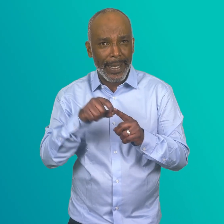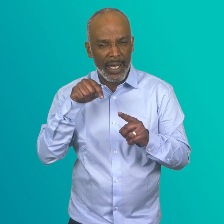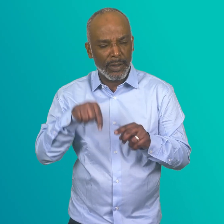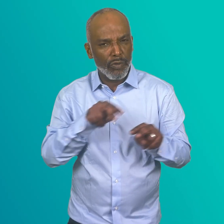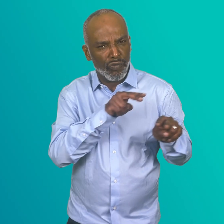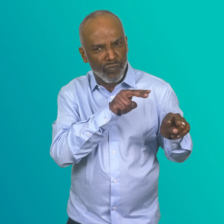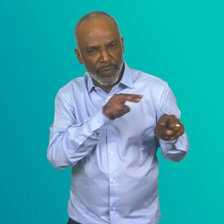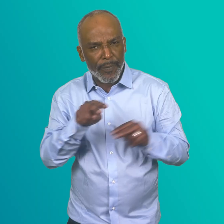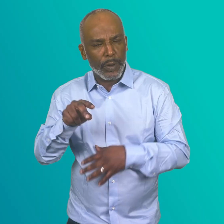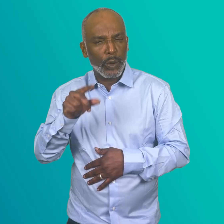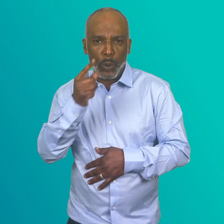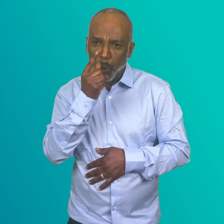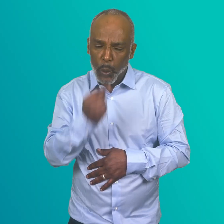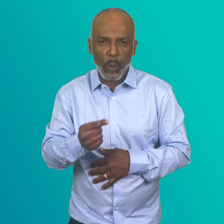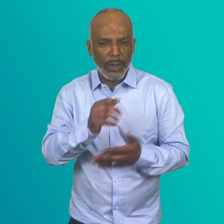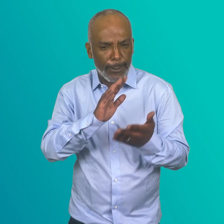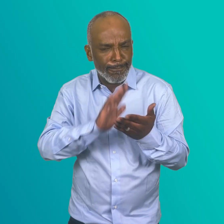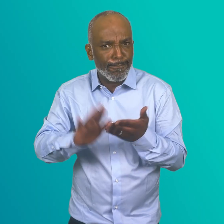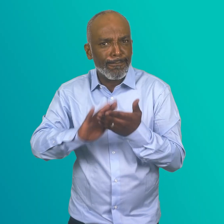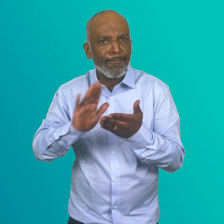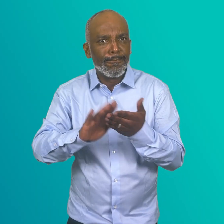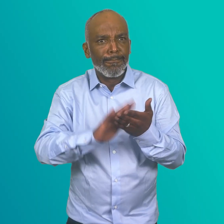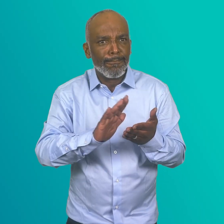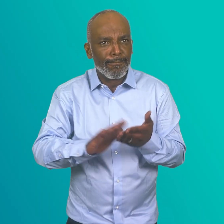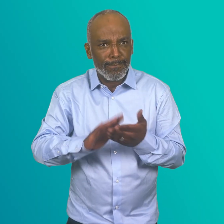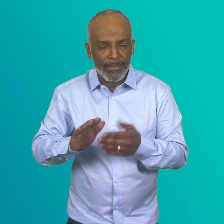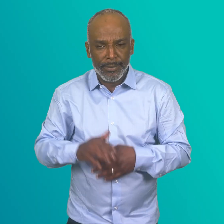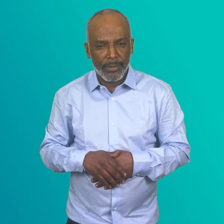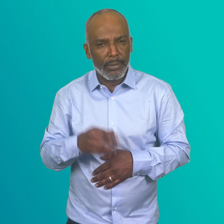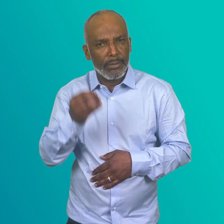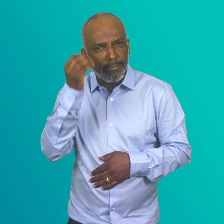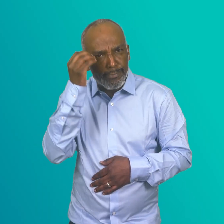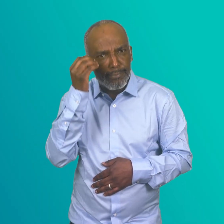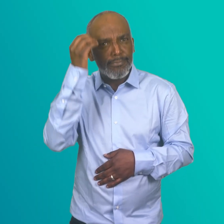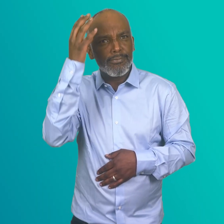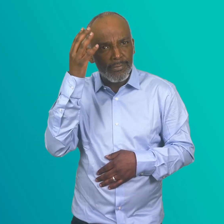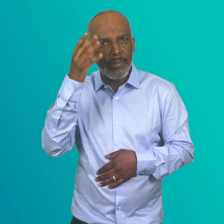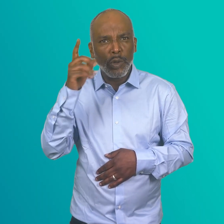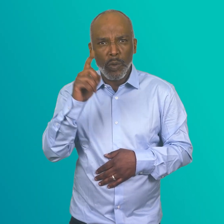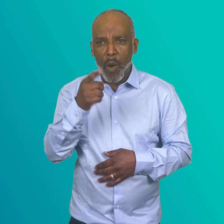that the Review could address, drawing on our wider expertise and knowledge